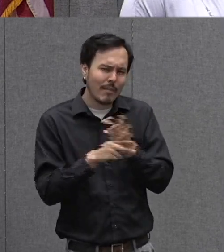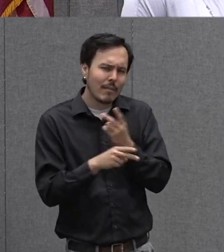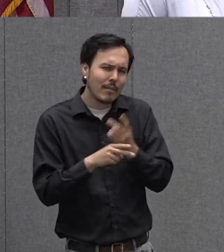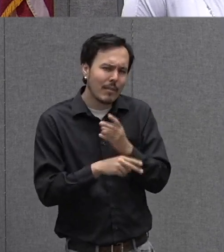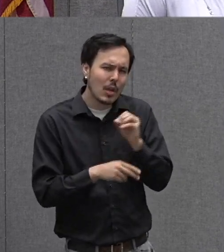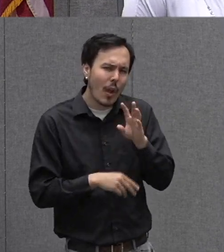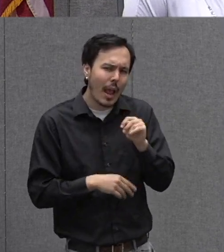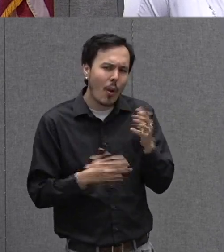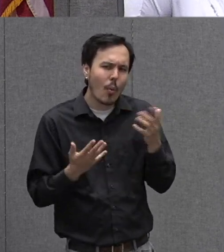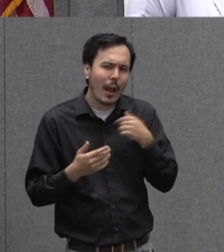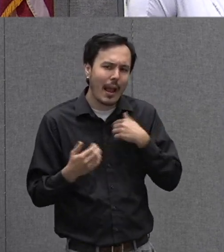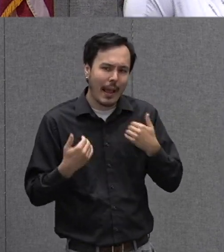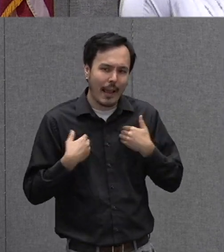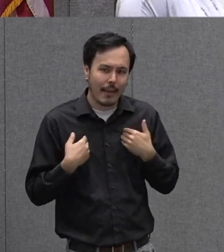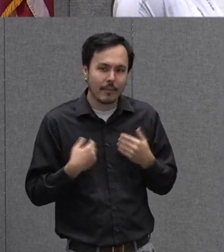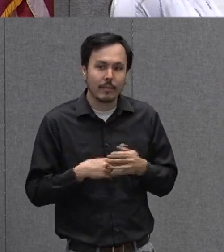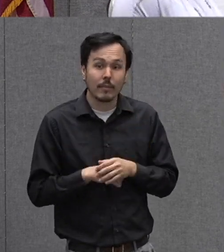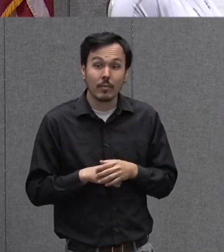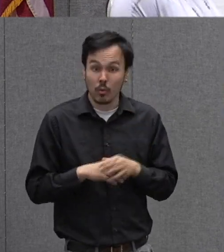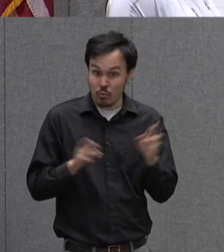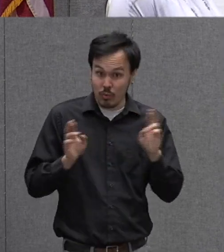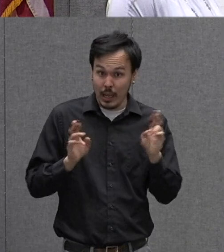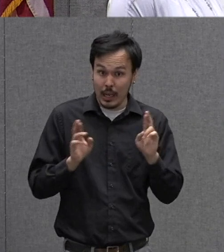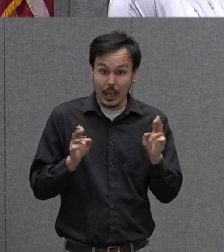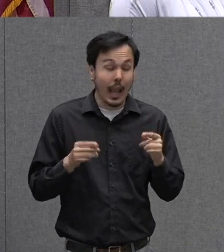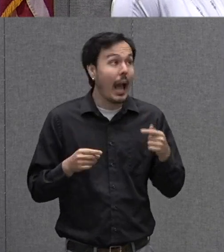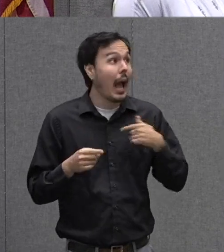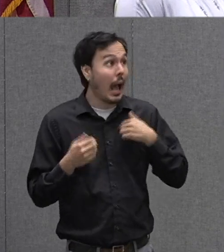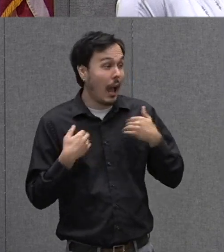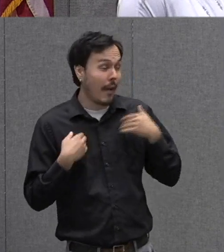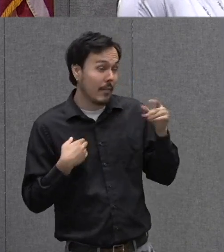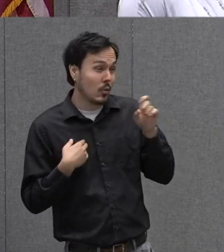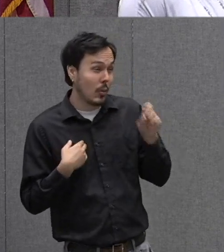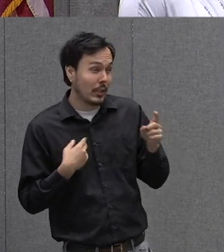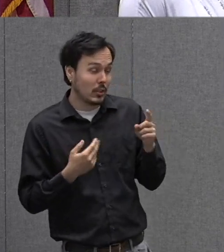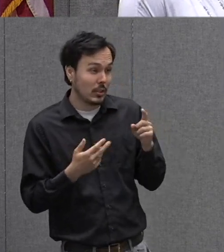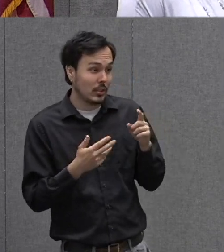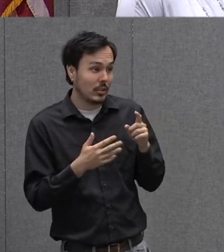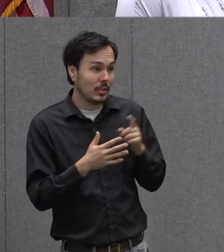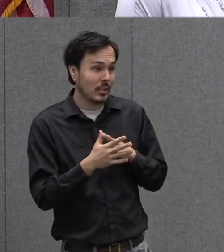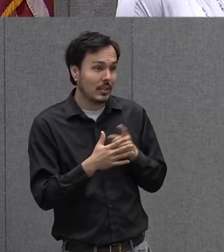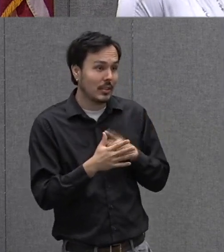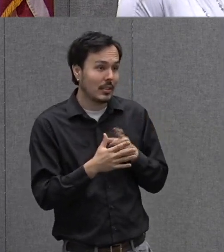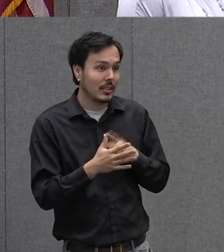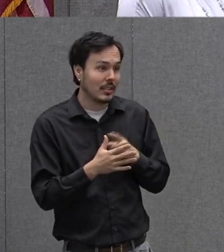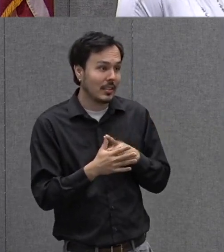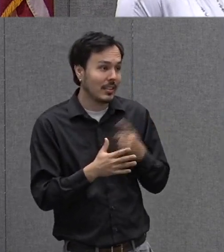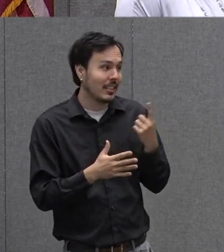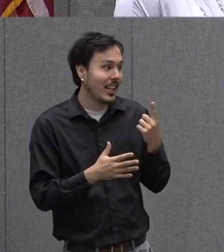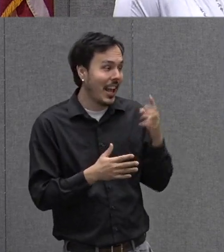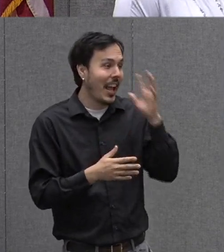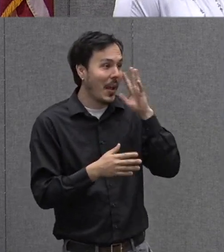Are you ready? I have a question. Yeah. - About 20 questions. It's just the one question. It'll count. Okay, so I was thinking about types of questions